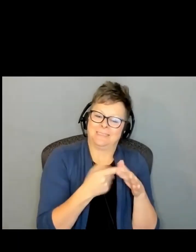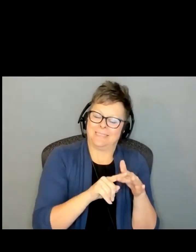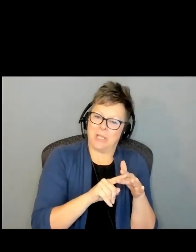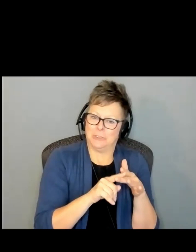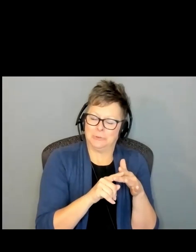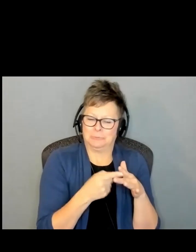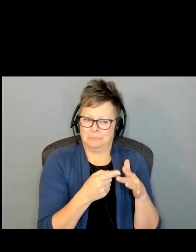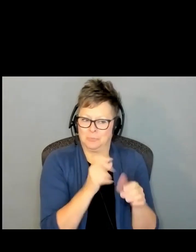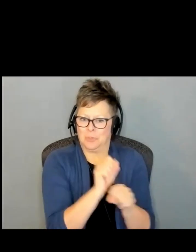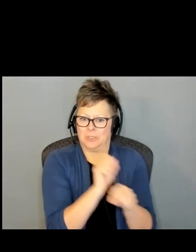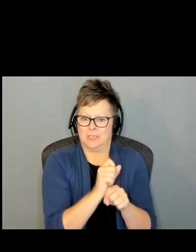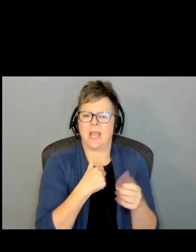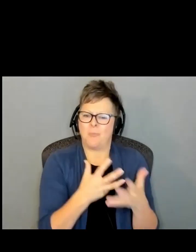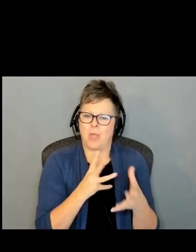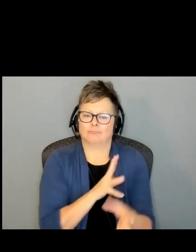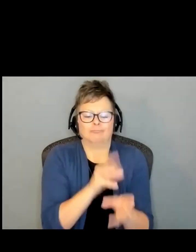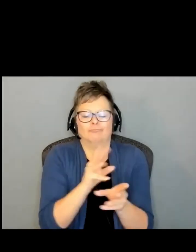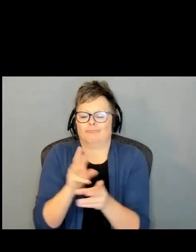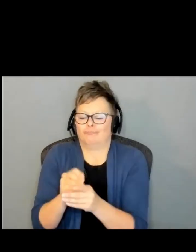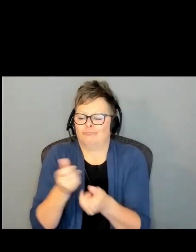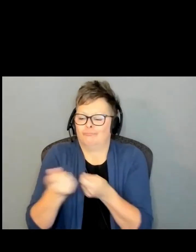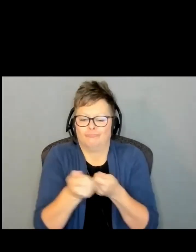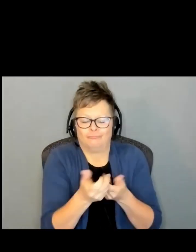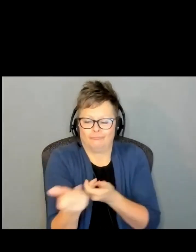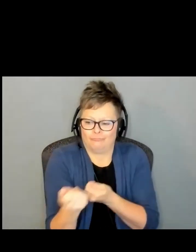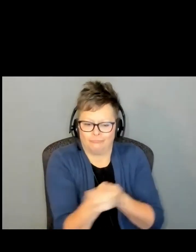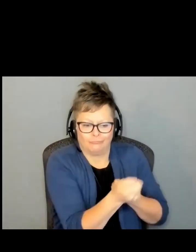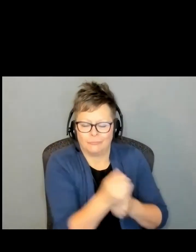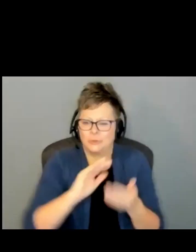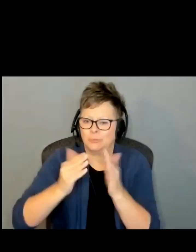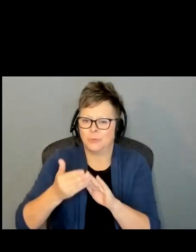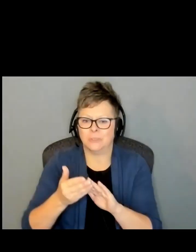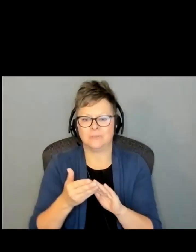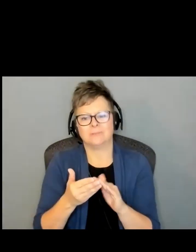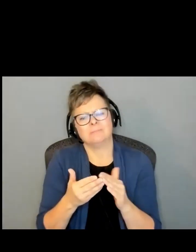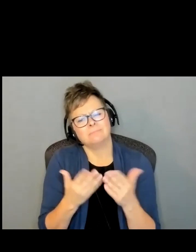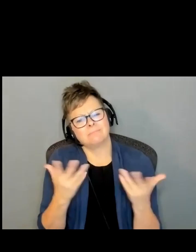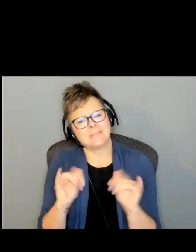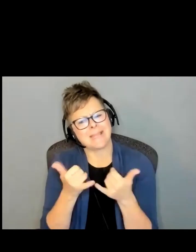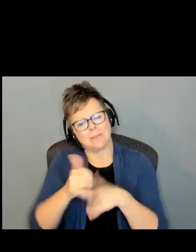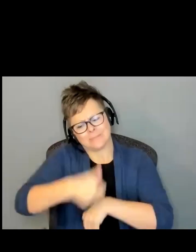So, what are some tips and strategies to build an advisory committee? And partner?